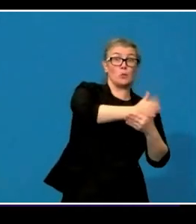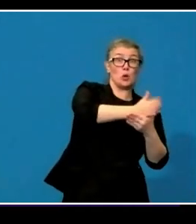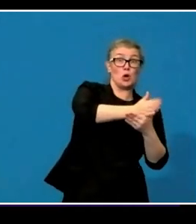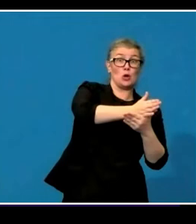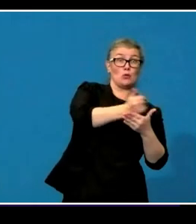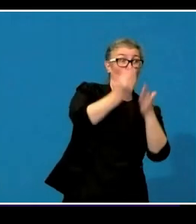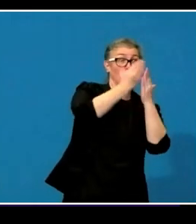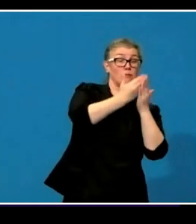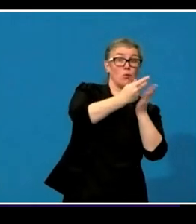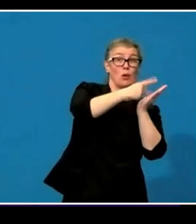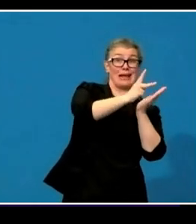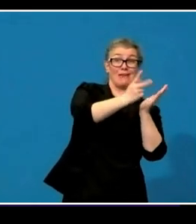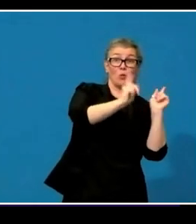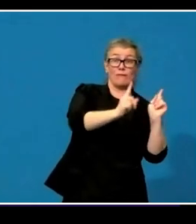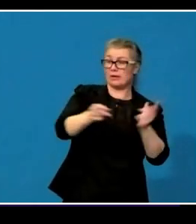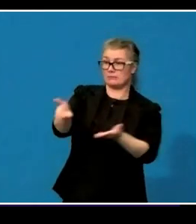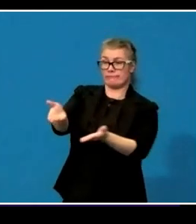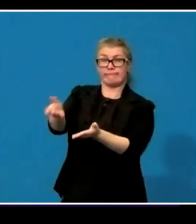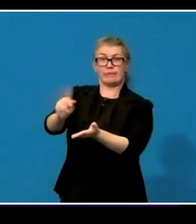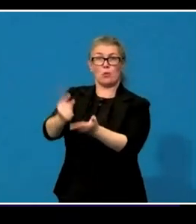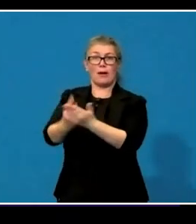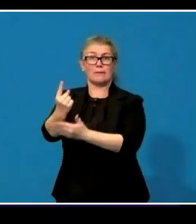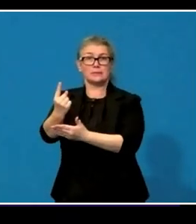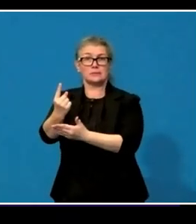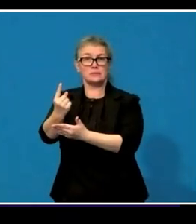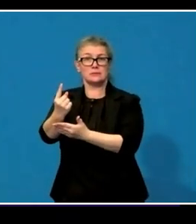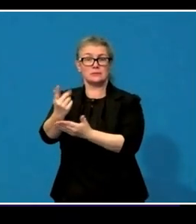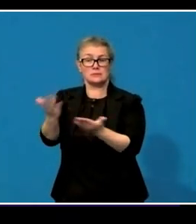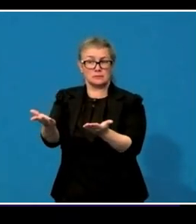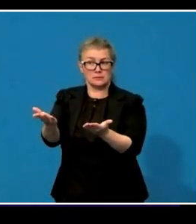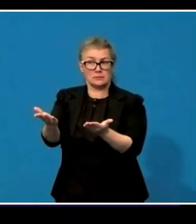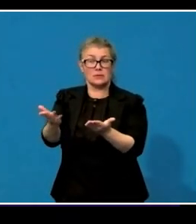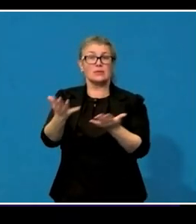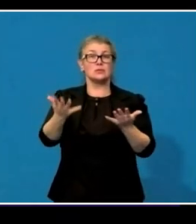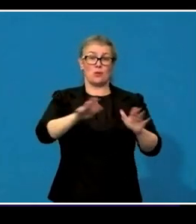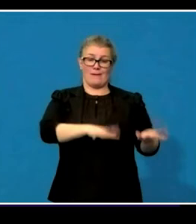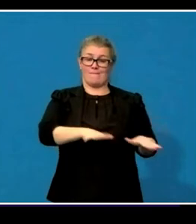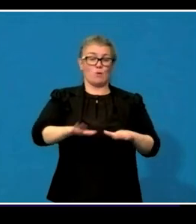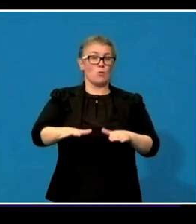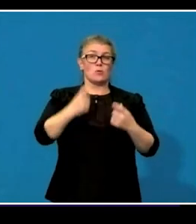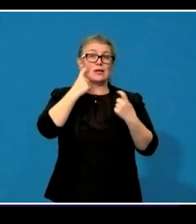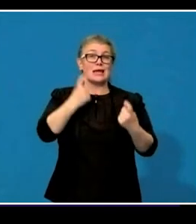And so, for me, I had to step out of that informal carer mode, because he needed to be